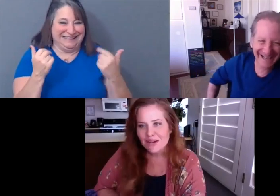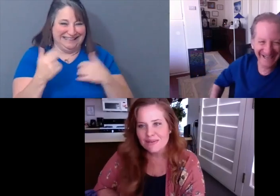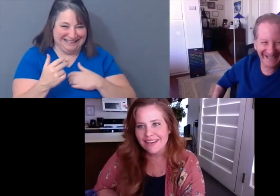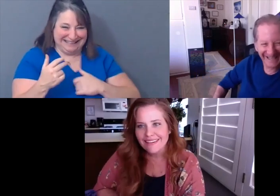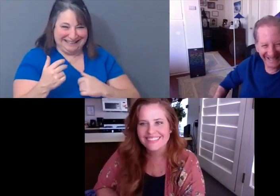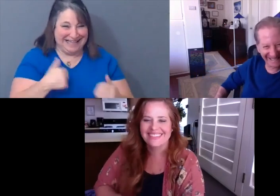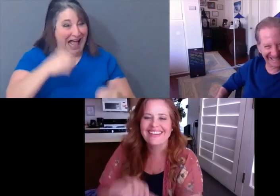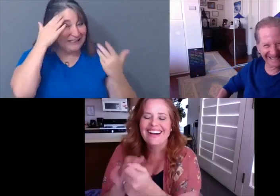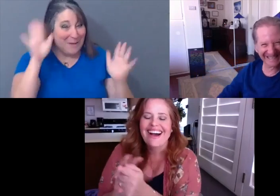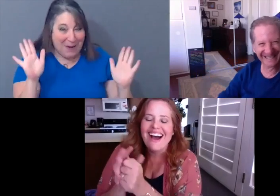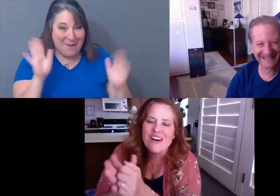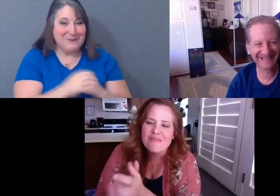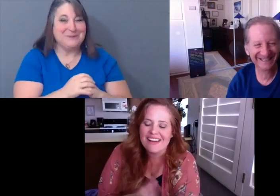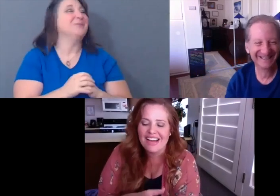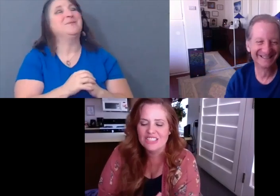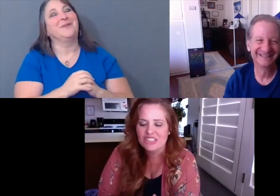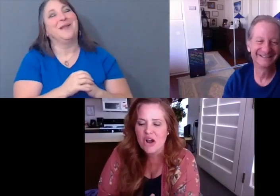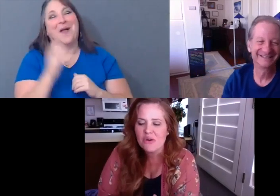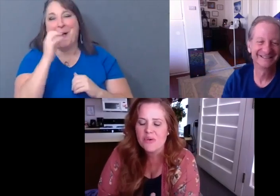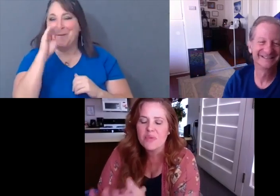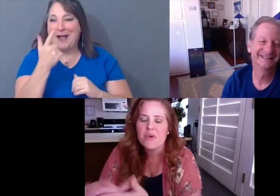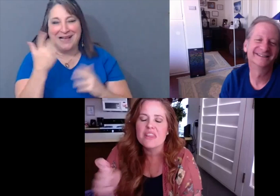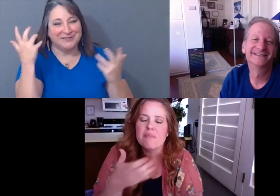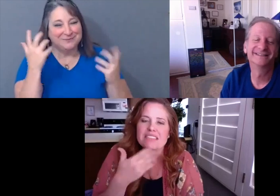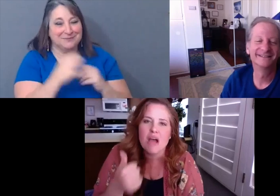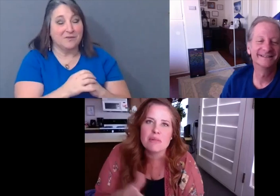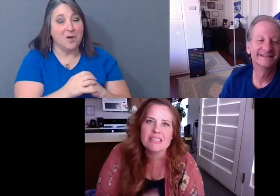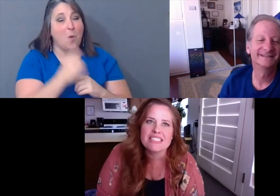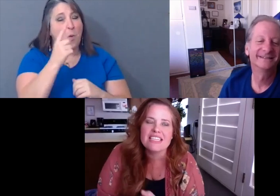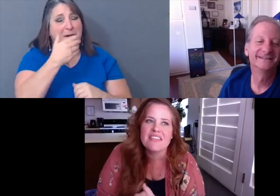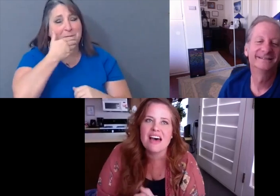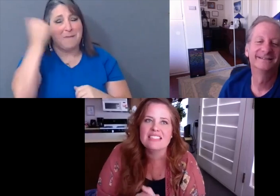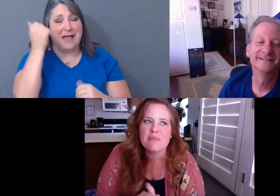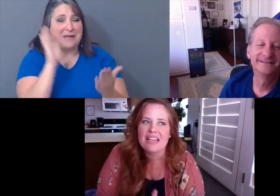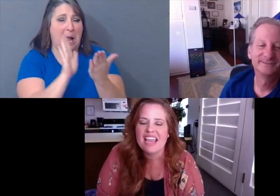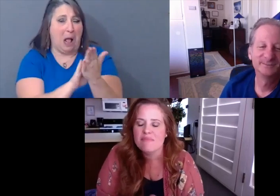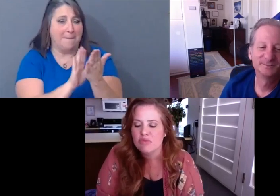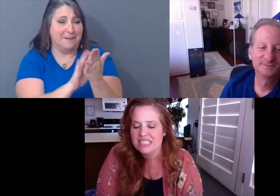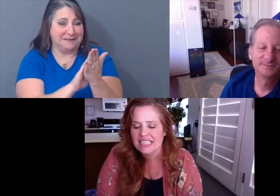I don't know. Oh my gosh, you know, one of the best compliments that somebody gave me recently.